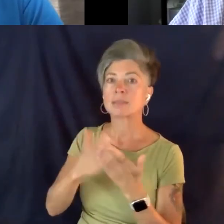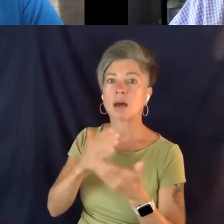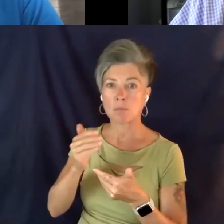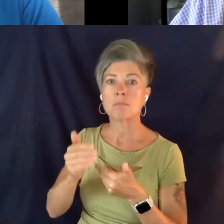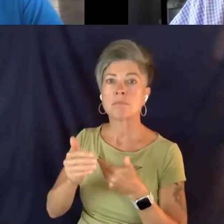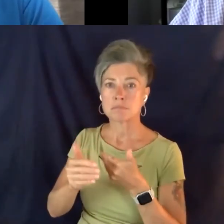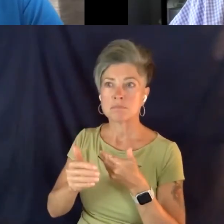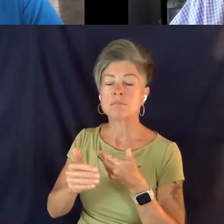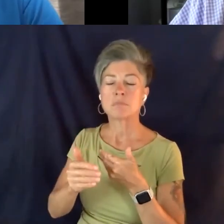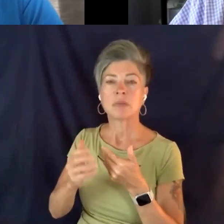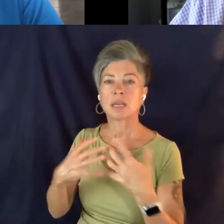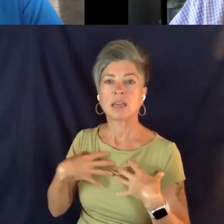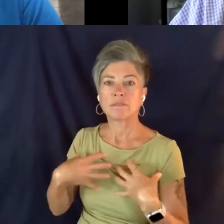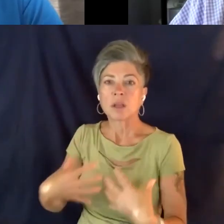grab a leaf and apply that.